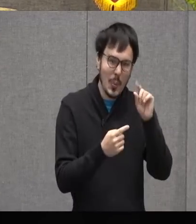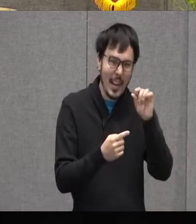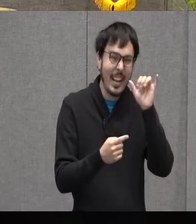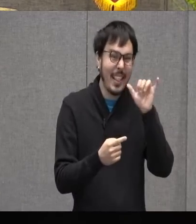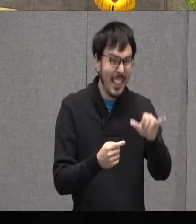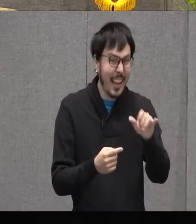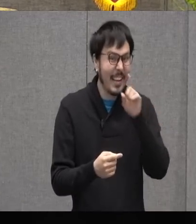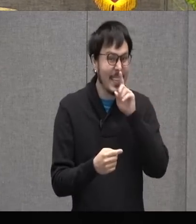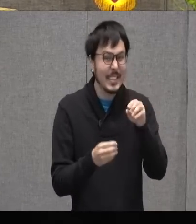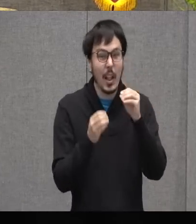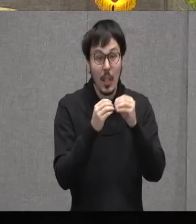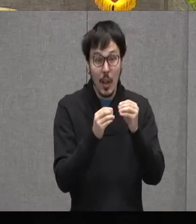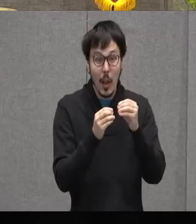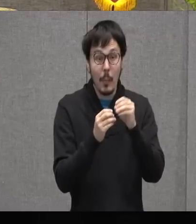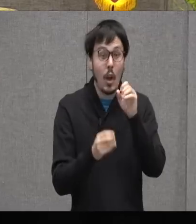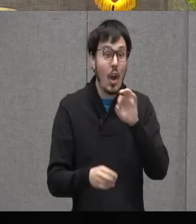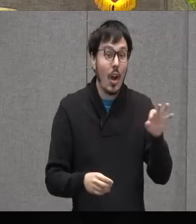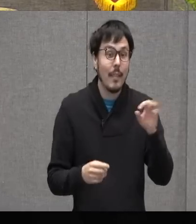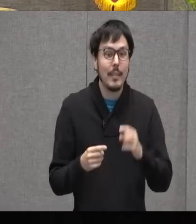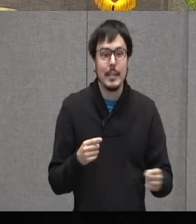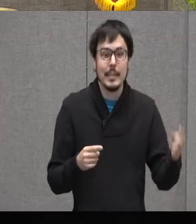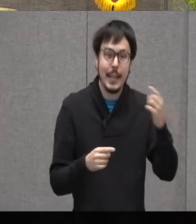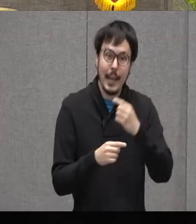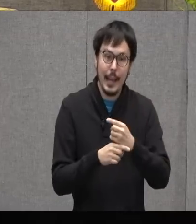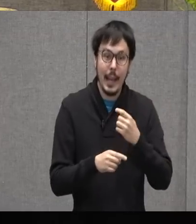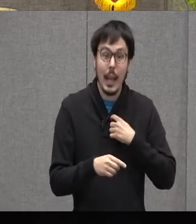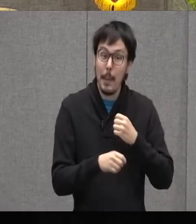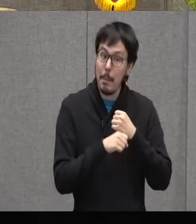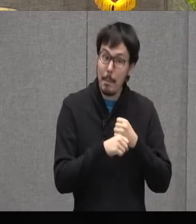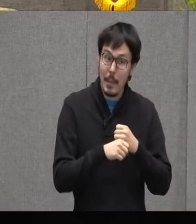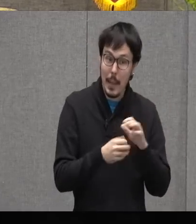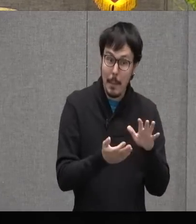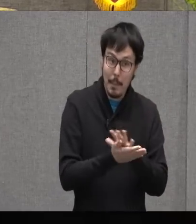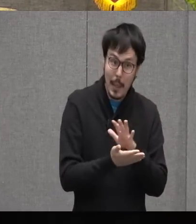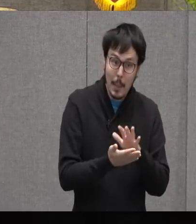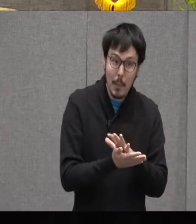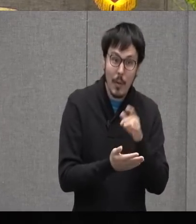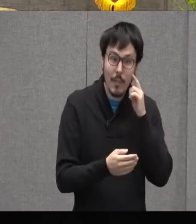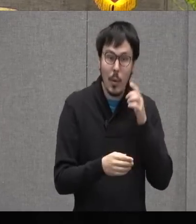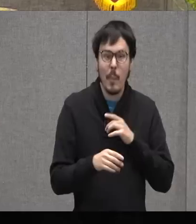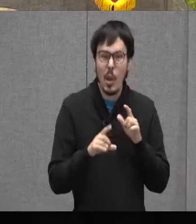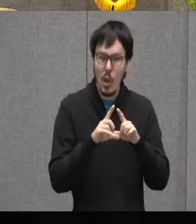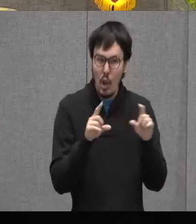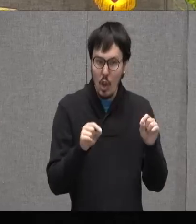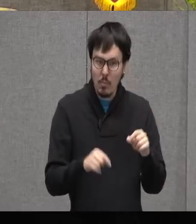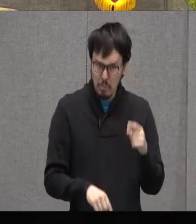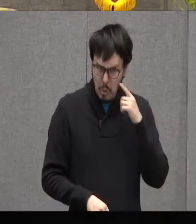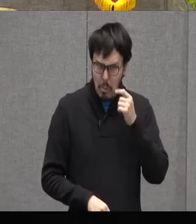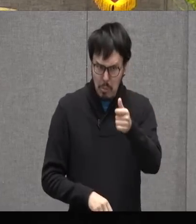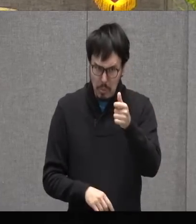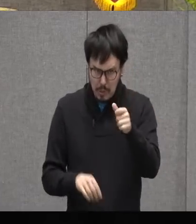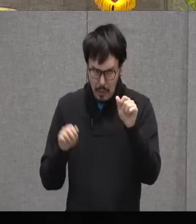I just took some paper and made my own cards. Do you think that's something that you could do at home?